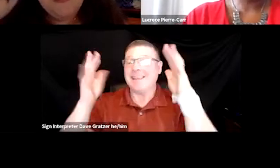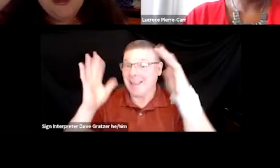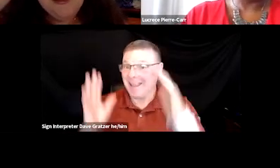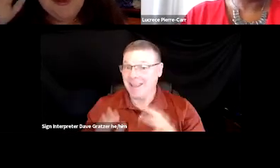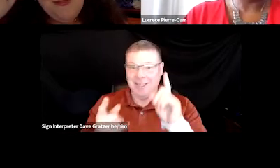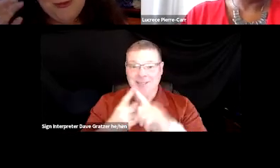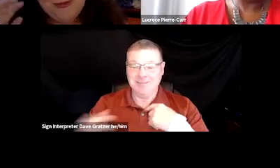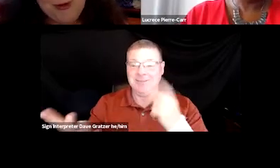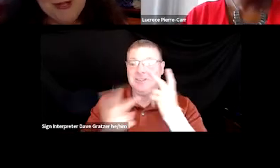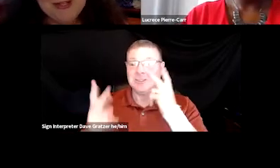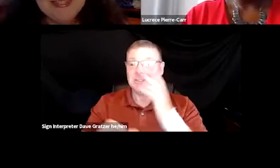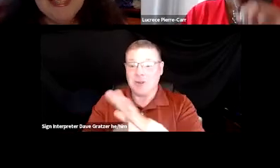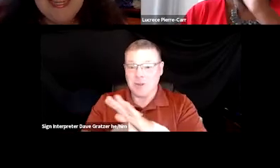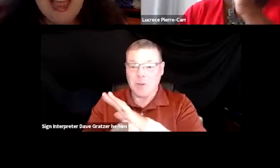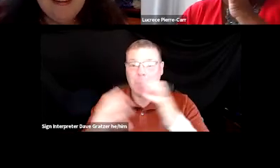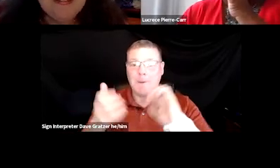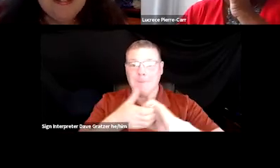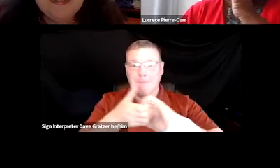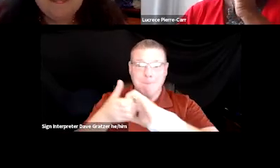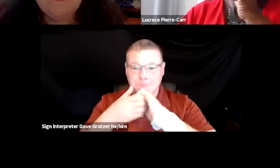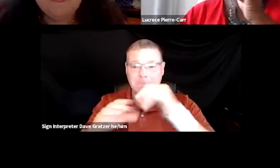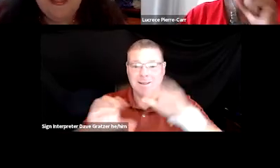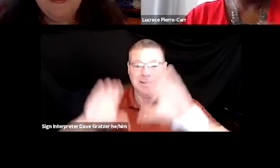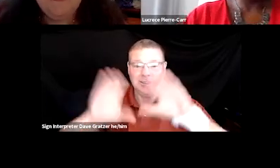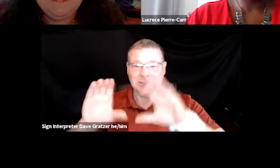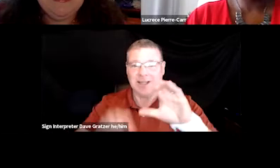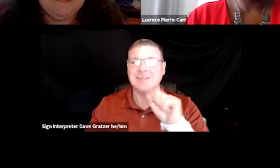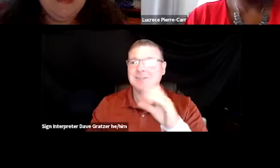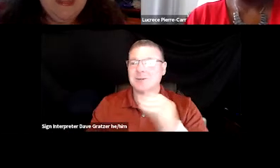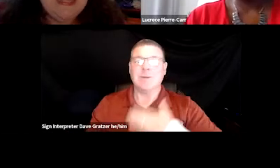of our local mental health authority partners in the chat earlier. So I'm so glad everyone's here.